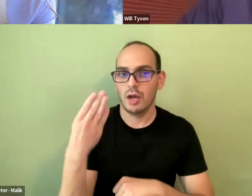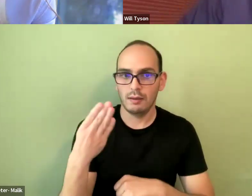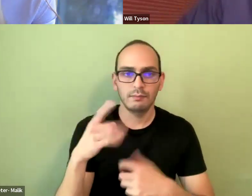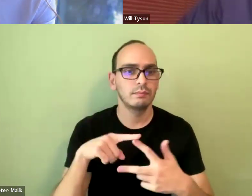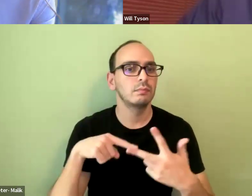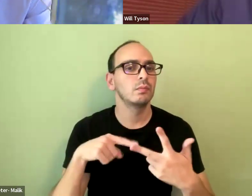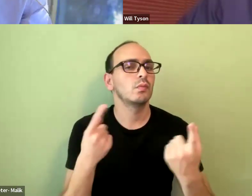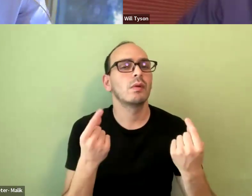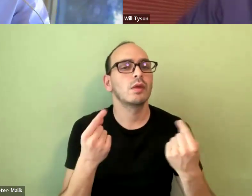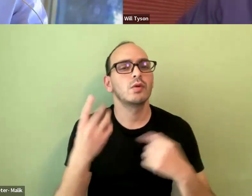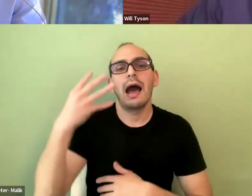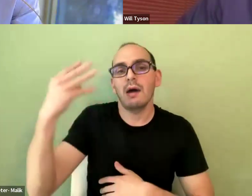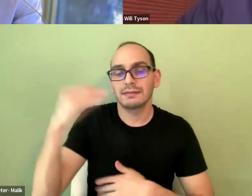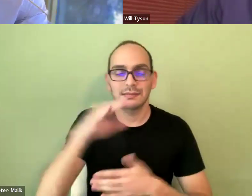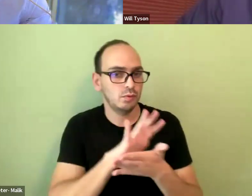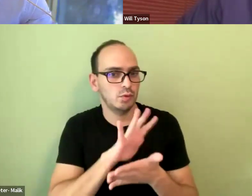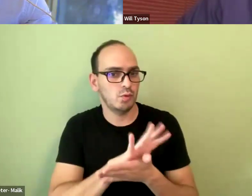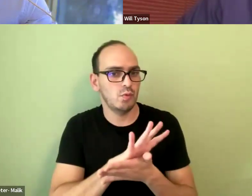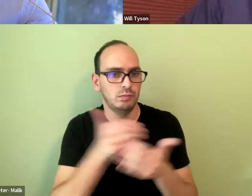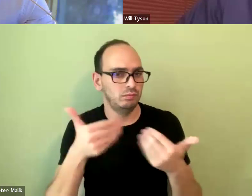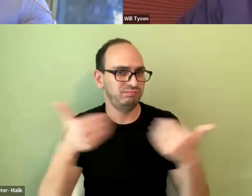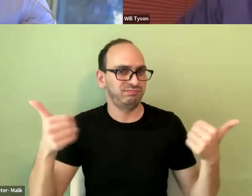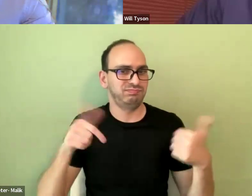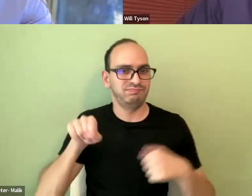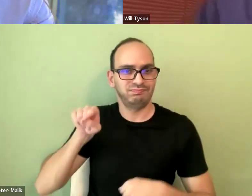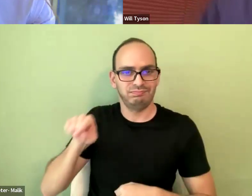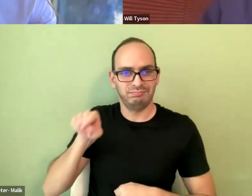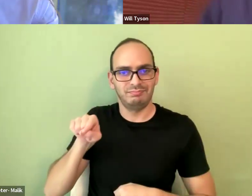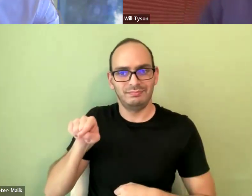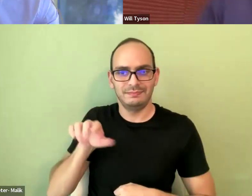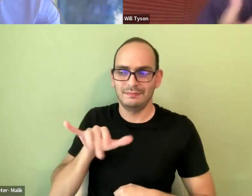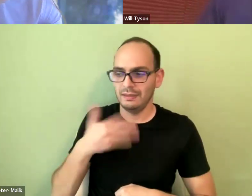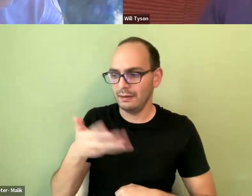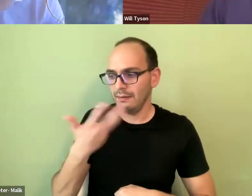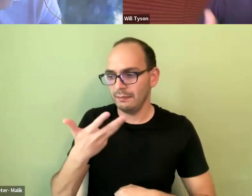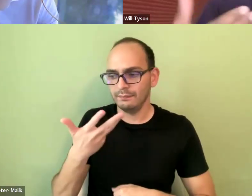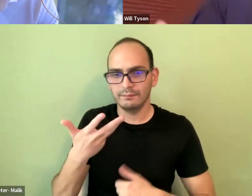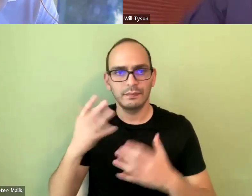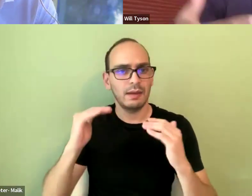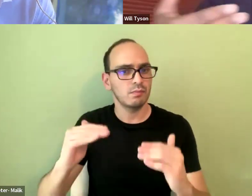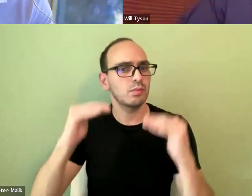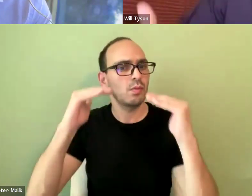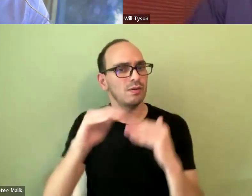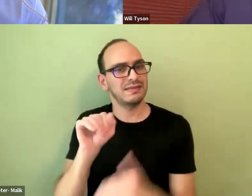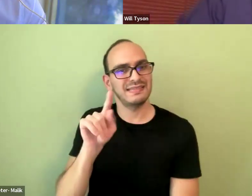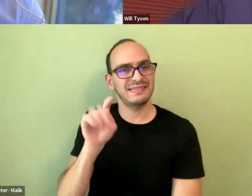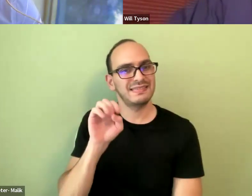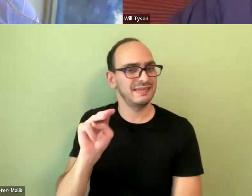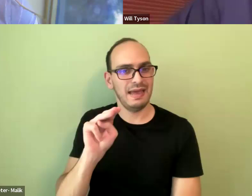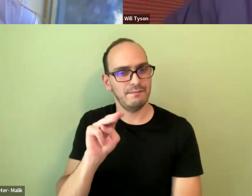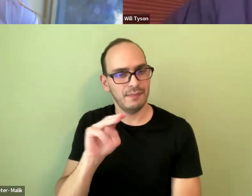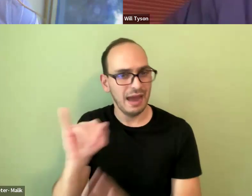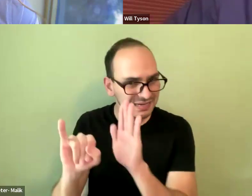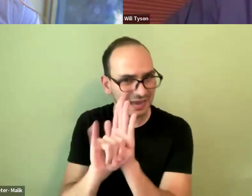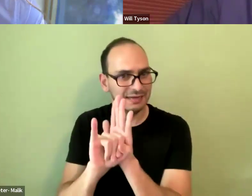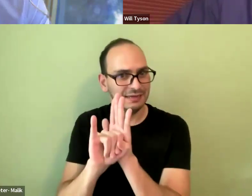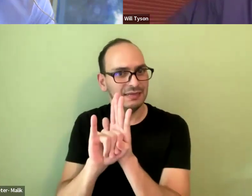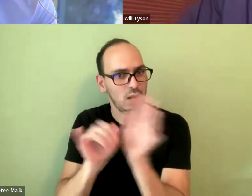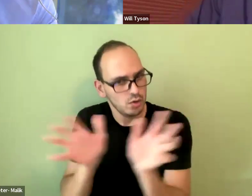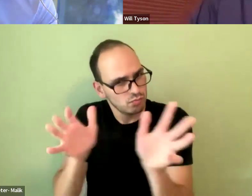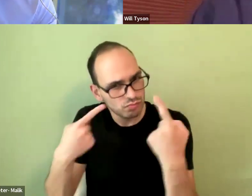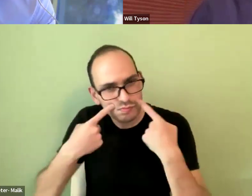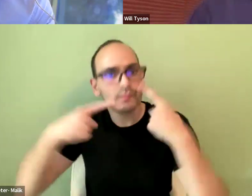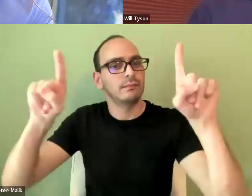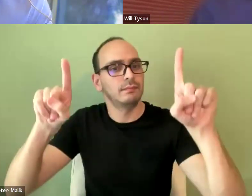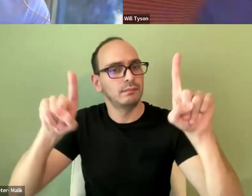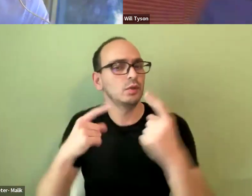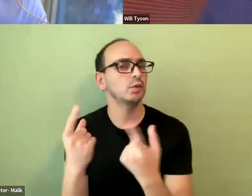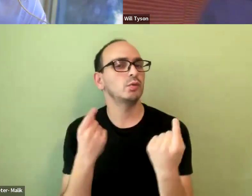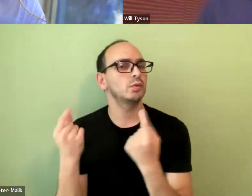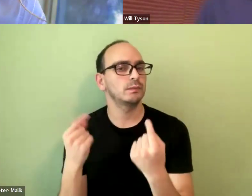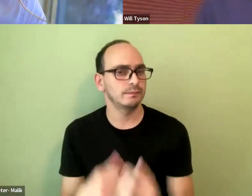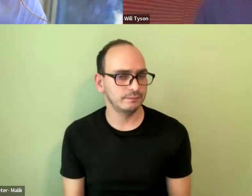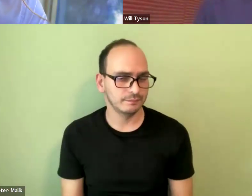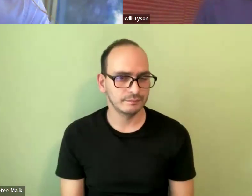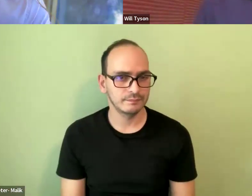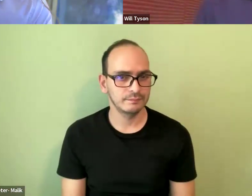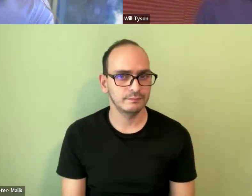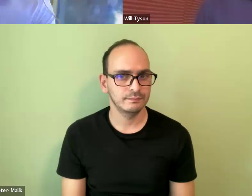doing outside of school that promotes that stem identity. And encourages them to succeed.